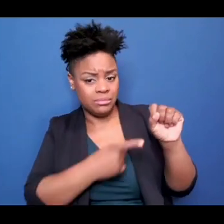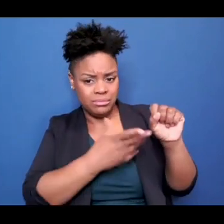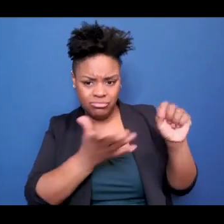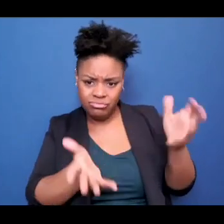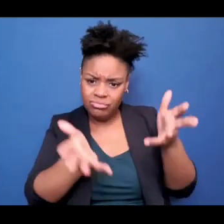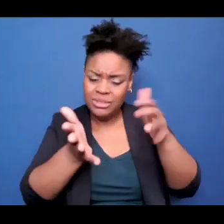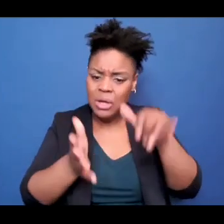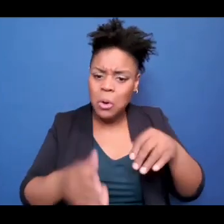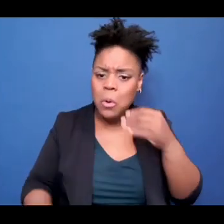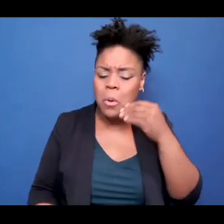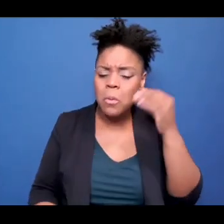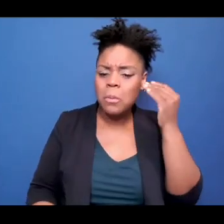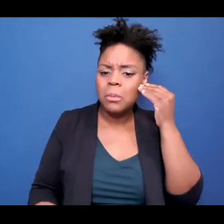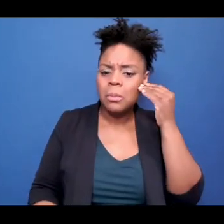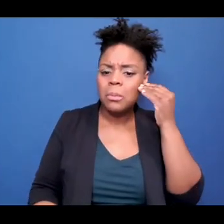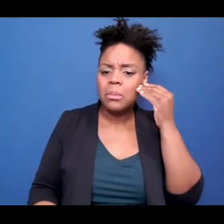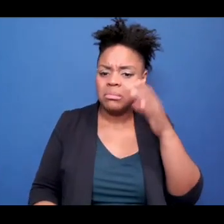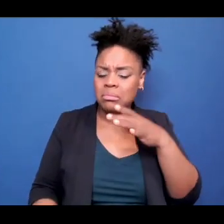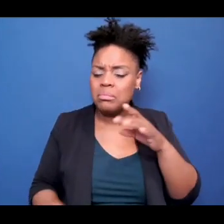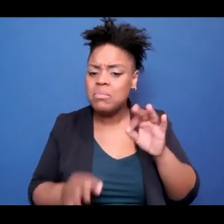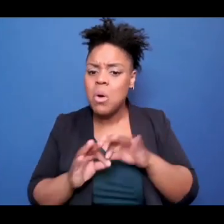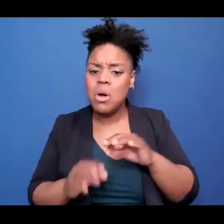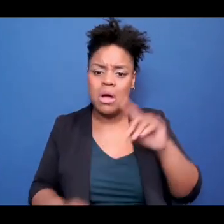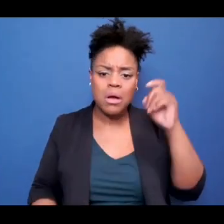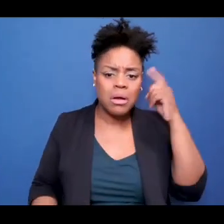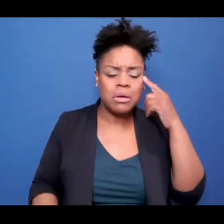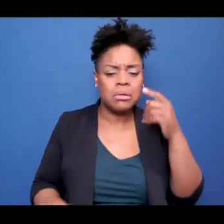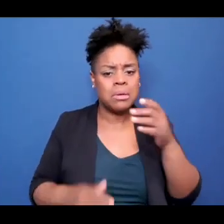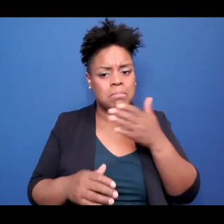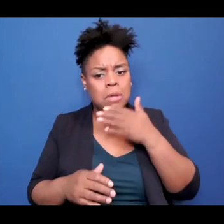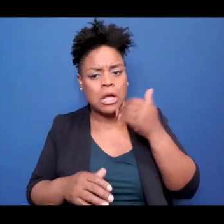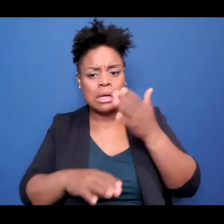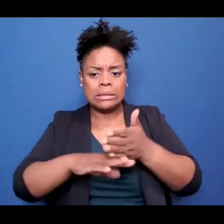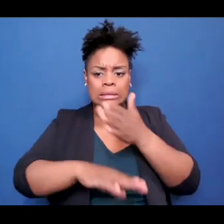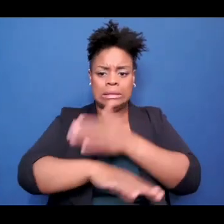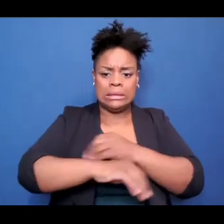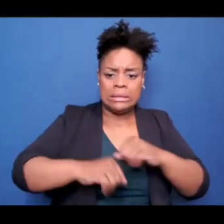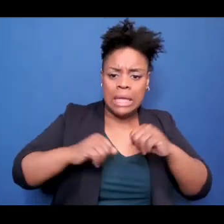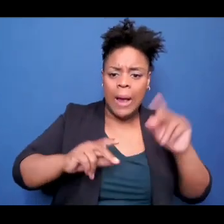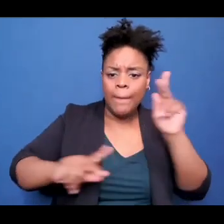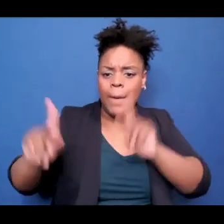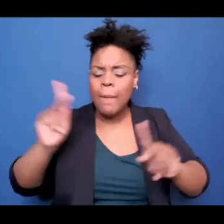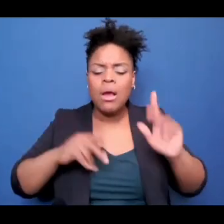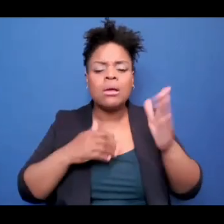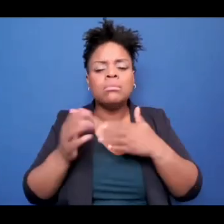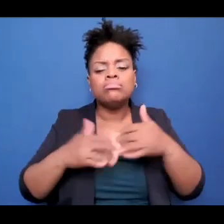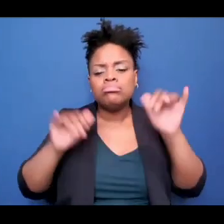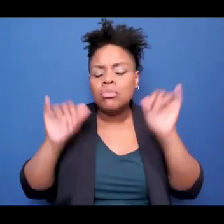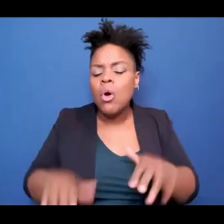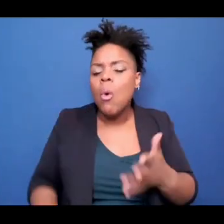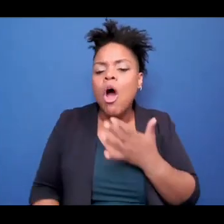CAUTIONING COMMUNITIES OF COLOR IN PARTICULAR HE DECLARED ARE QUOTE THE GOVERNMENT WILL BE DOING ALL IT CAN DAY AND NIGHT TO PROTECT REGARDLESS OF COLOR